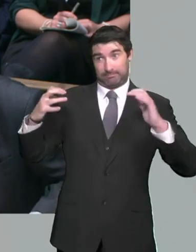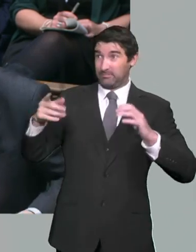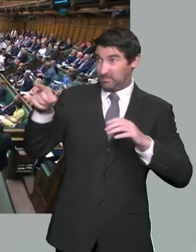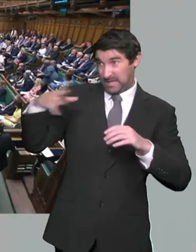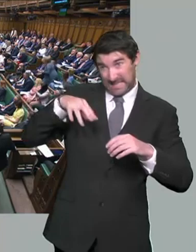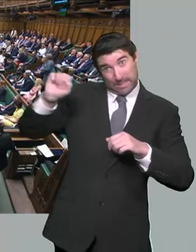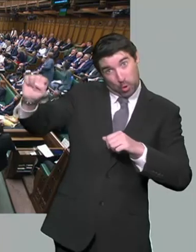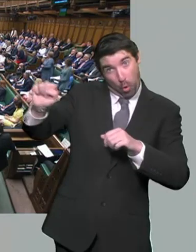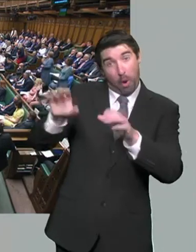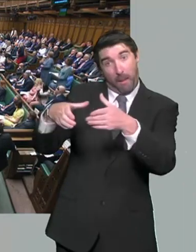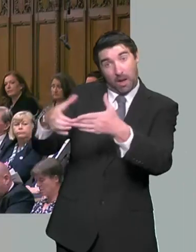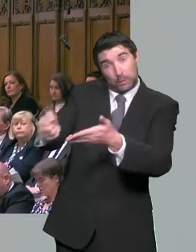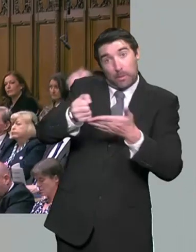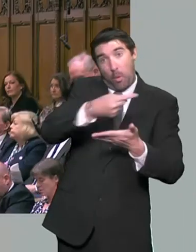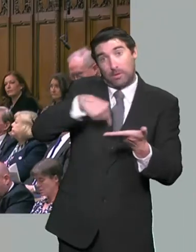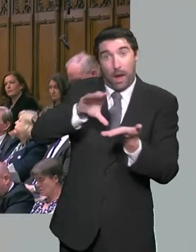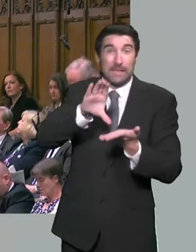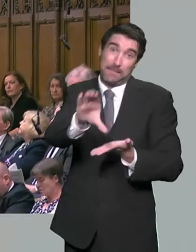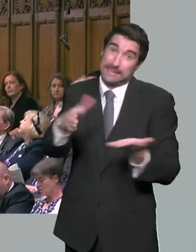Mr David Jones (Clwyd West) (Con) Q12.